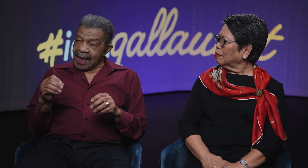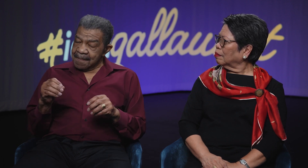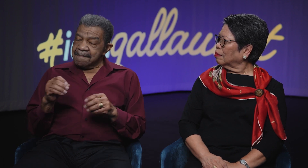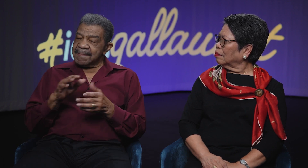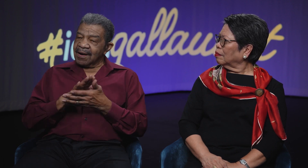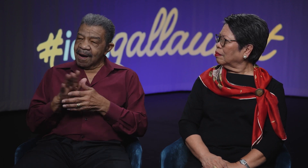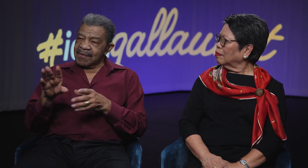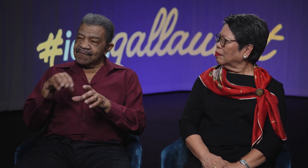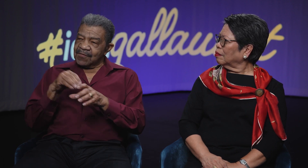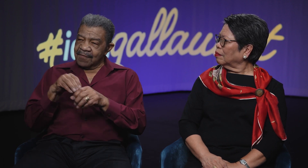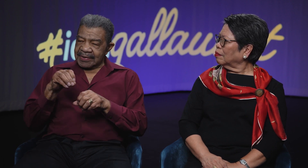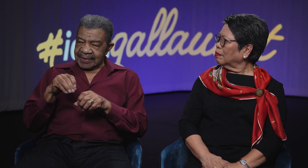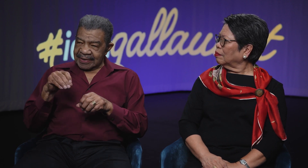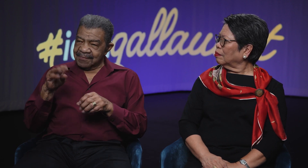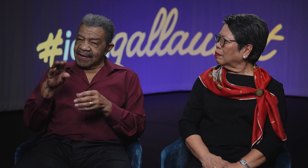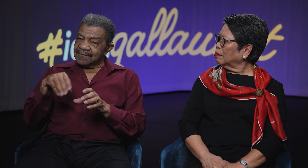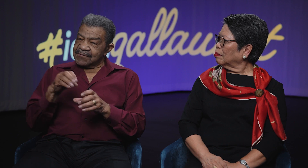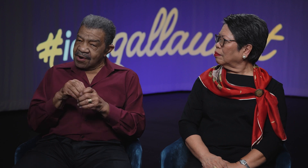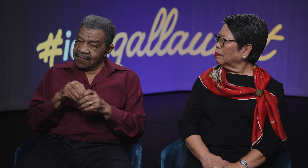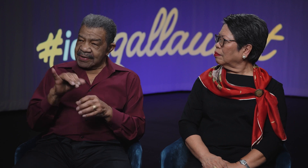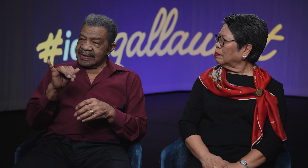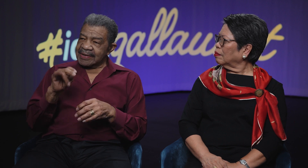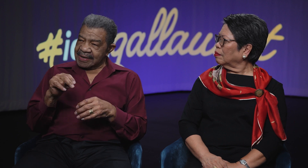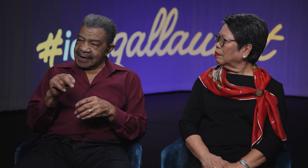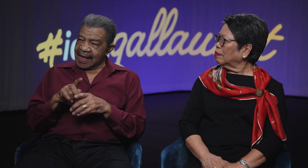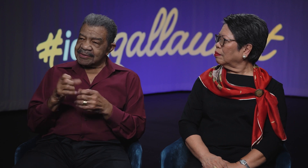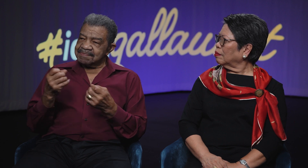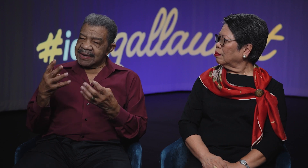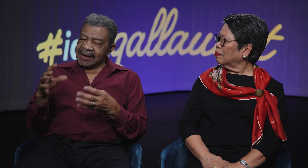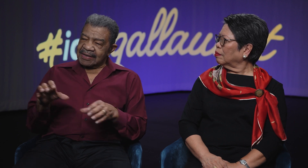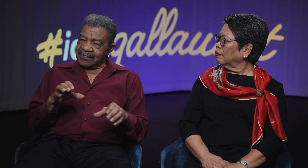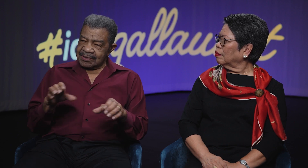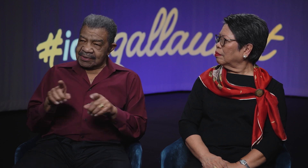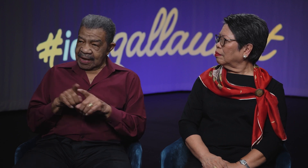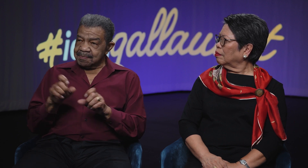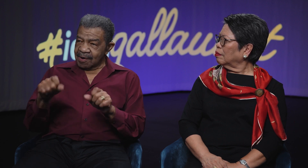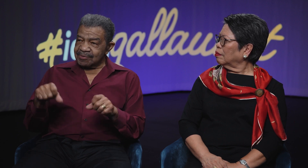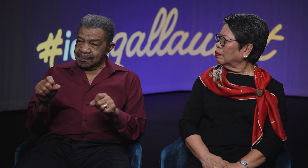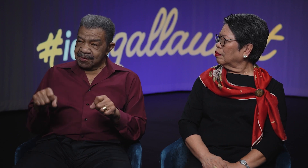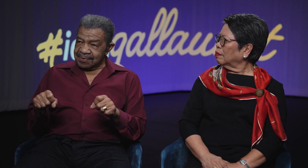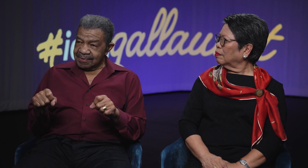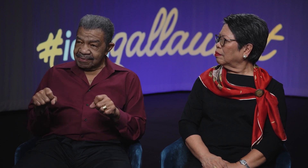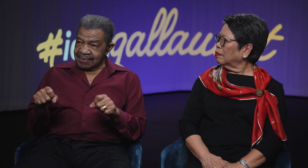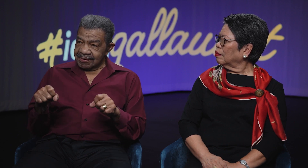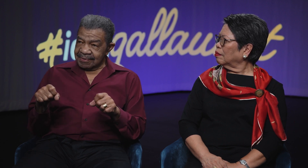and be involved in as many activities as possible.